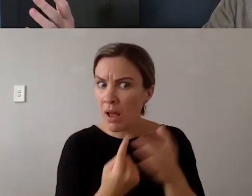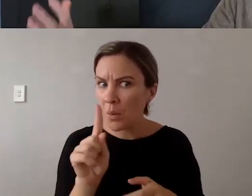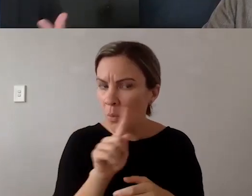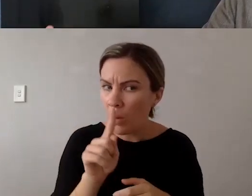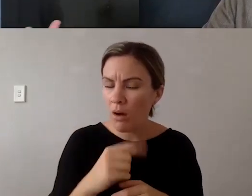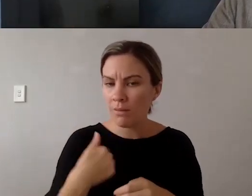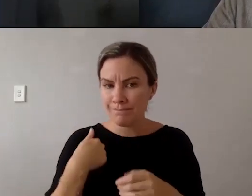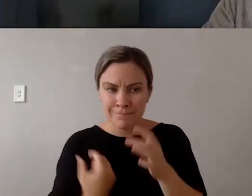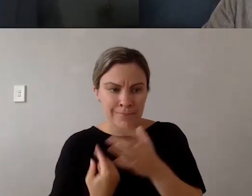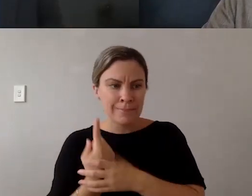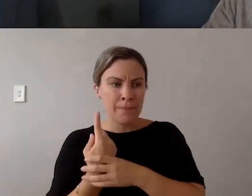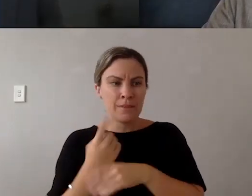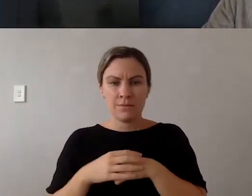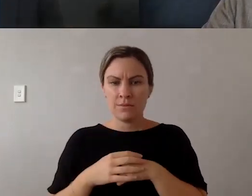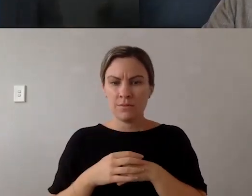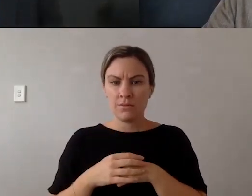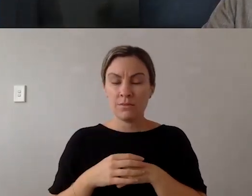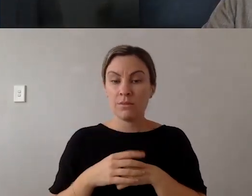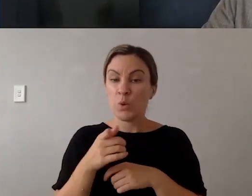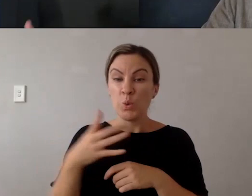don't have to approach this with answers. We need to approach this